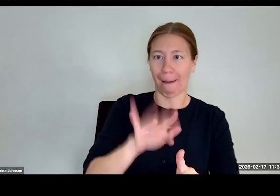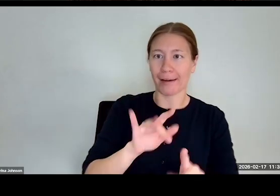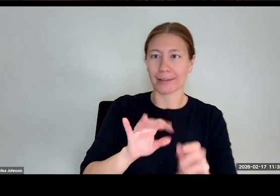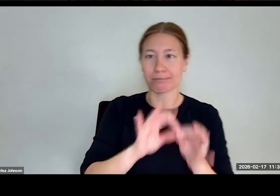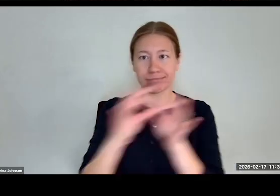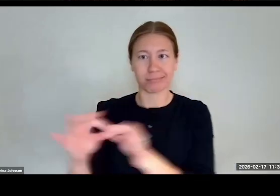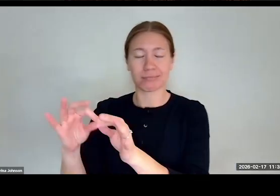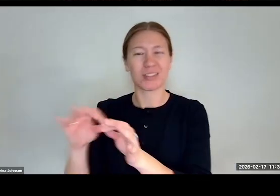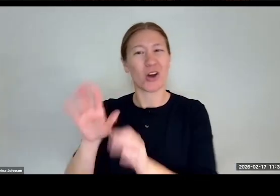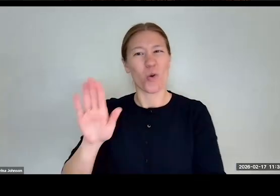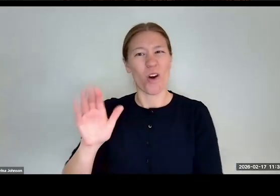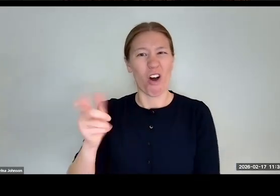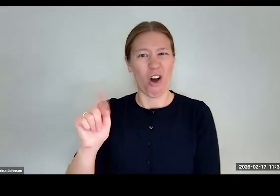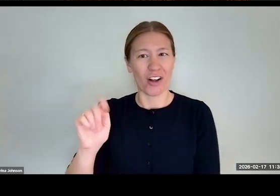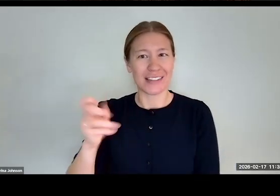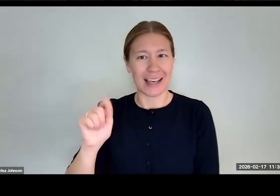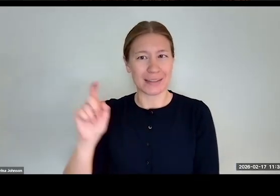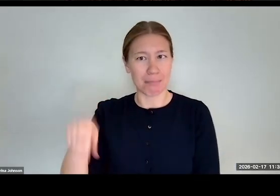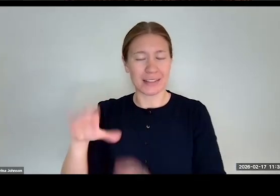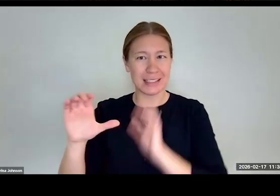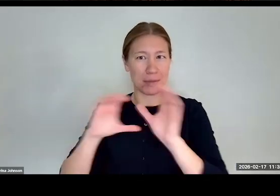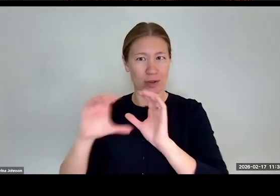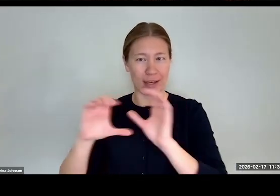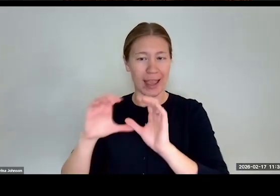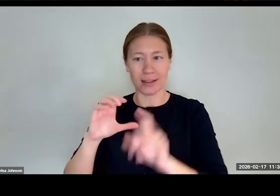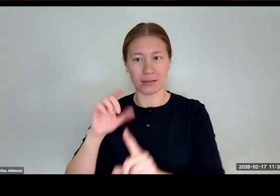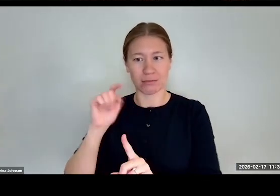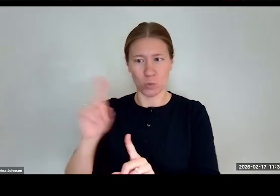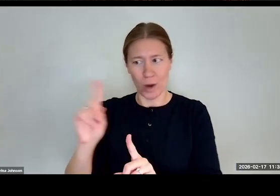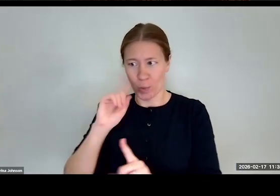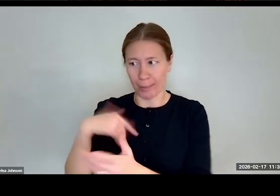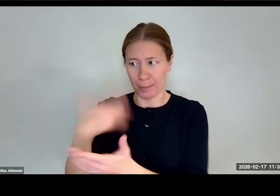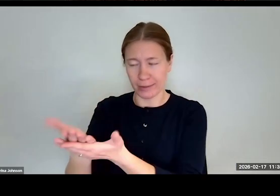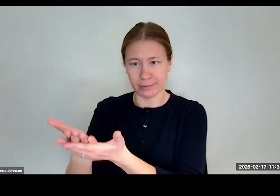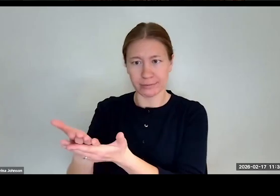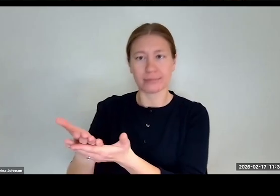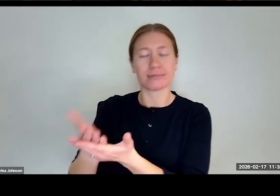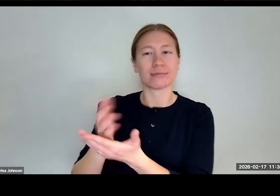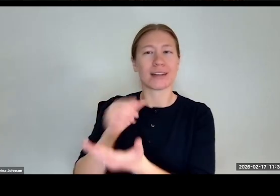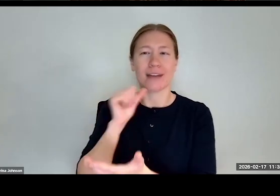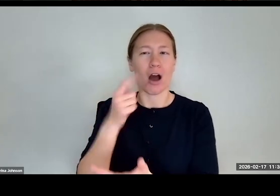that link is going to take the user rather than what that button looks like. So that's just a differentiation to be aware of